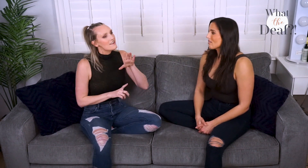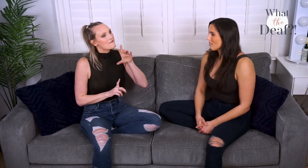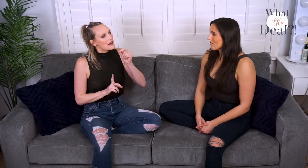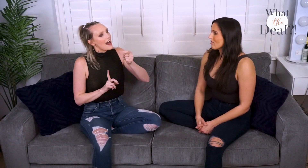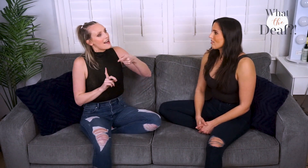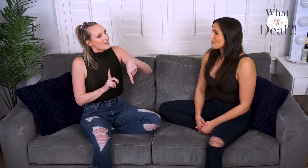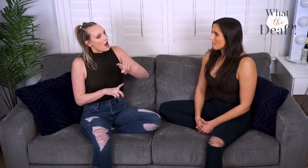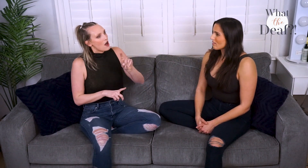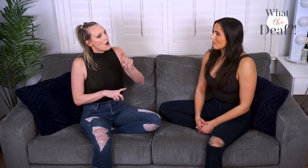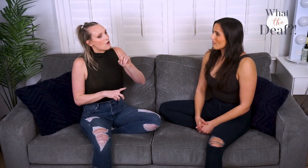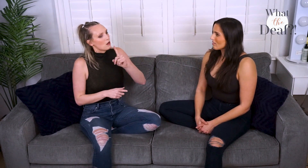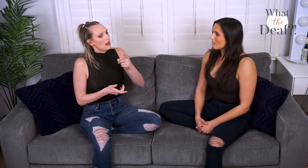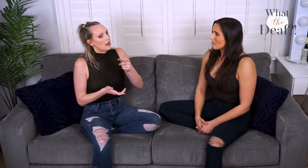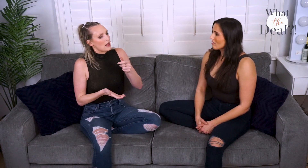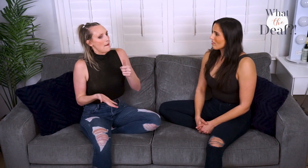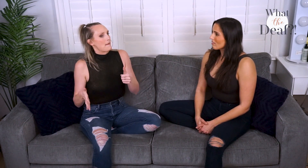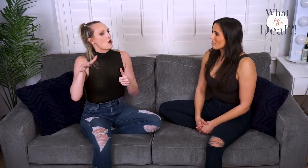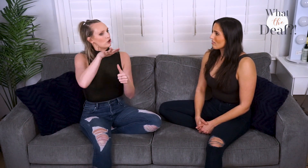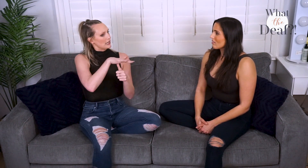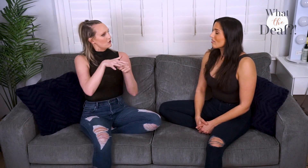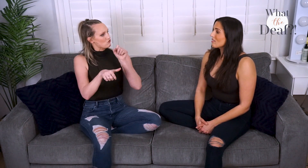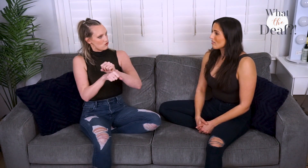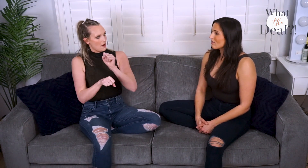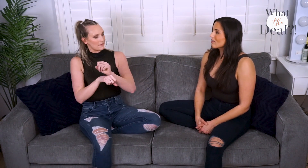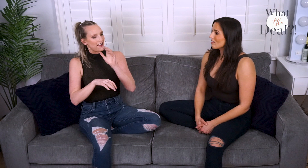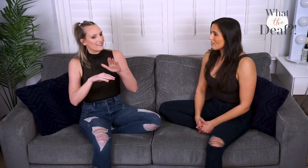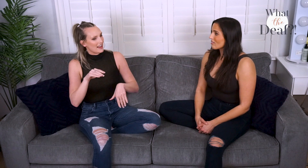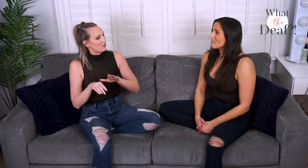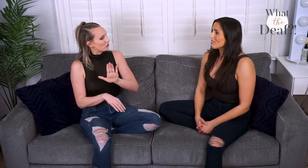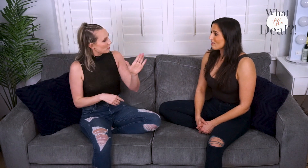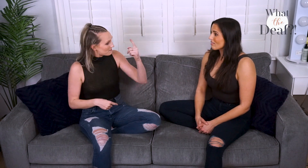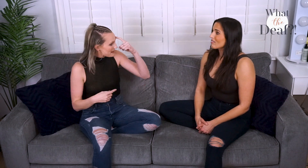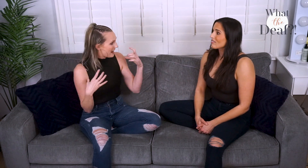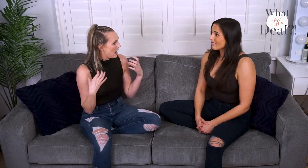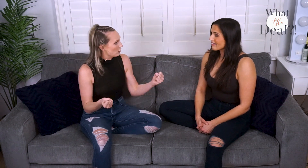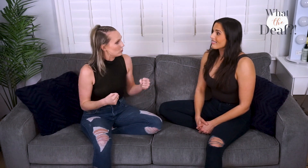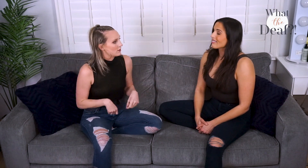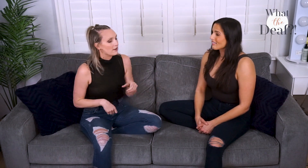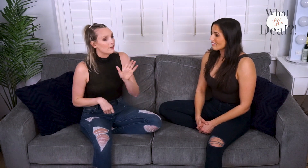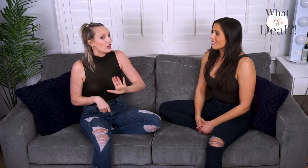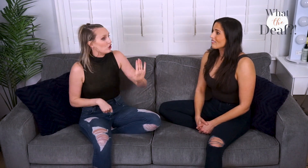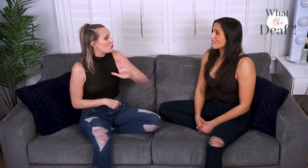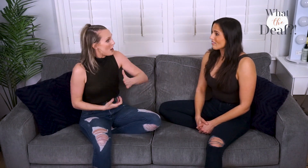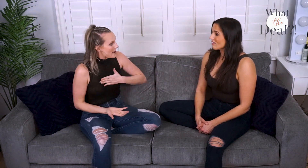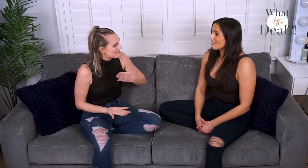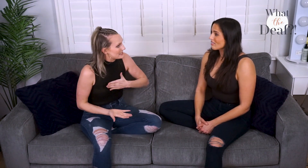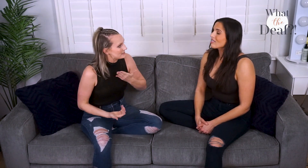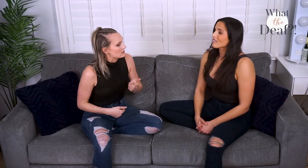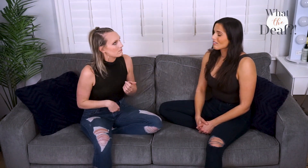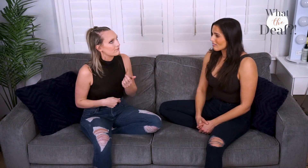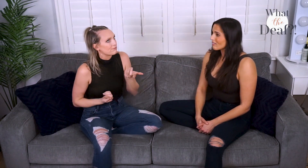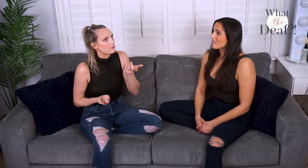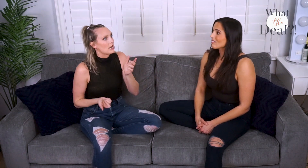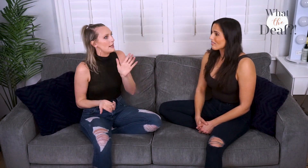yes, but they put that as a priority over their mental health, their happiness,